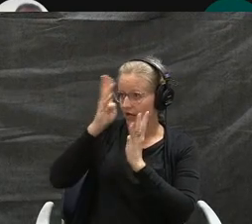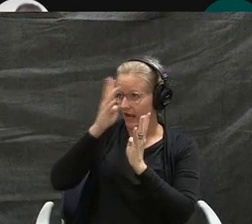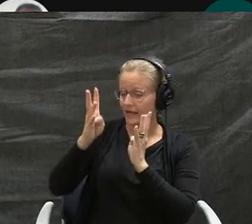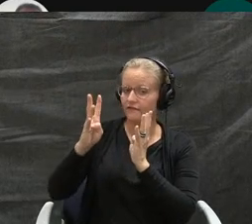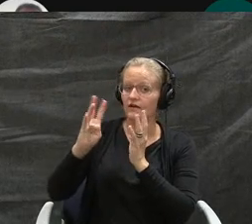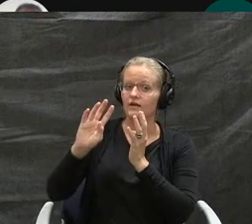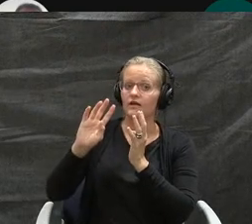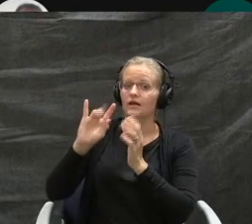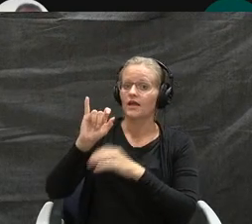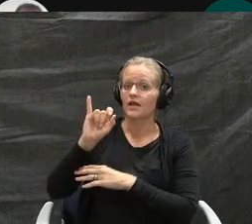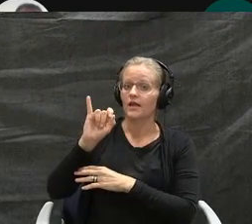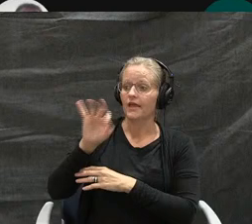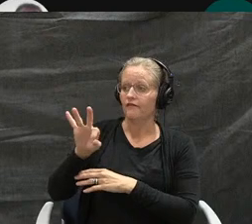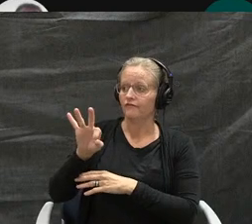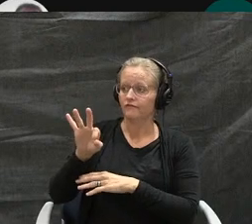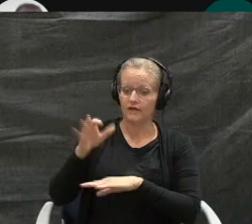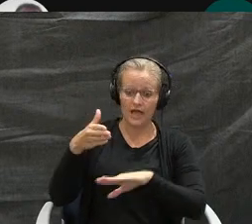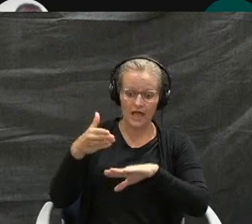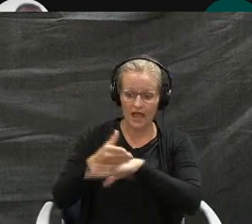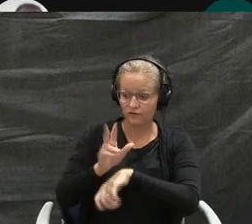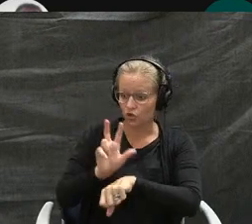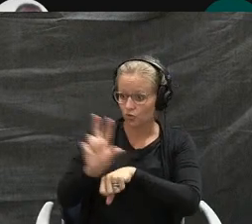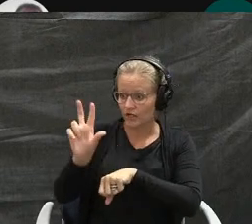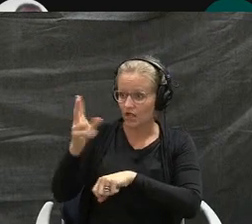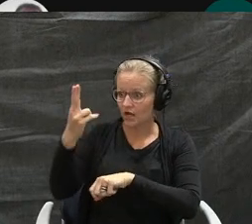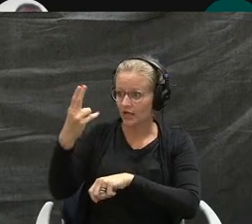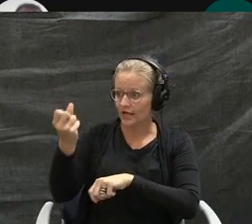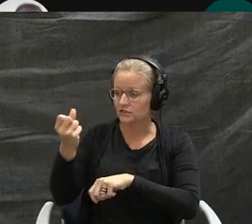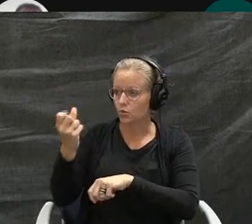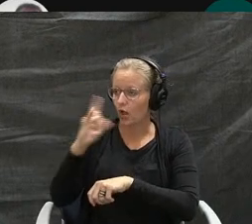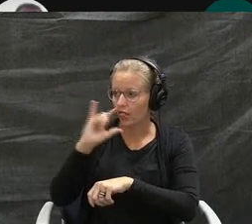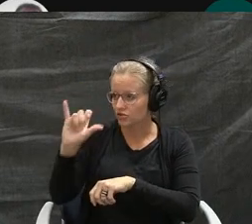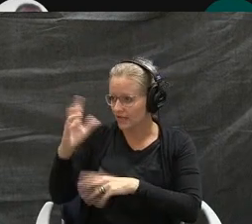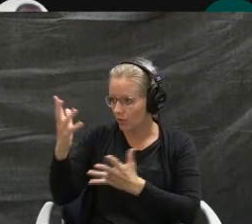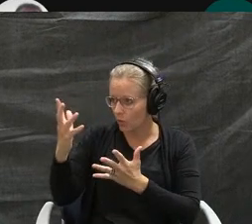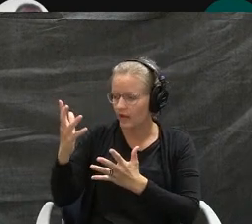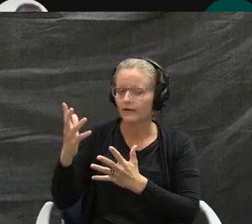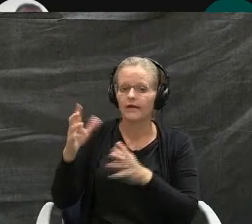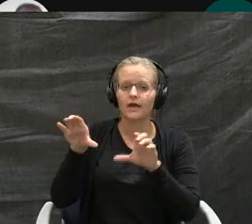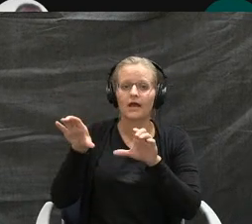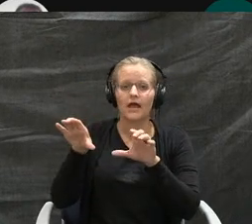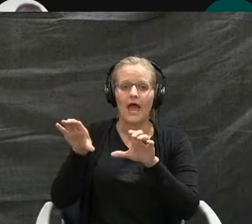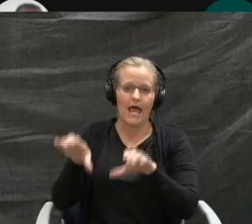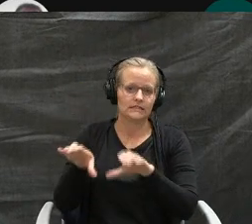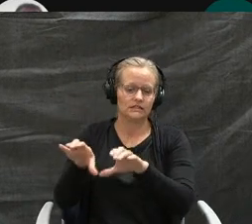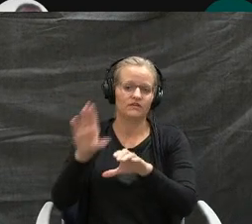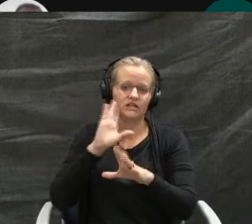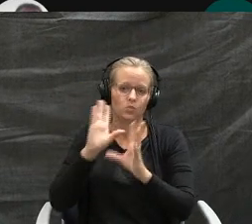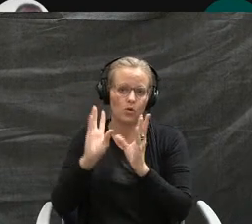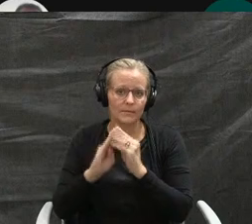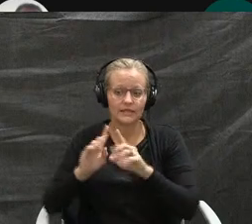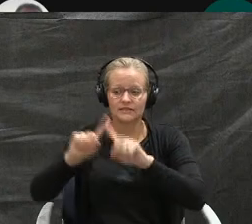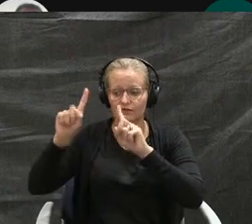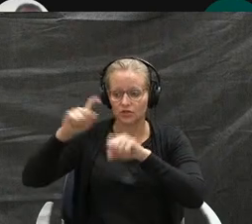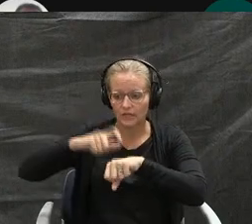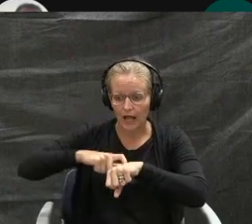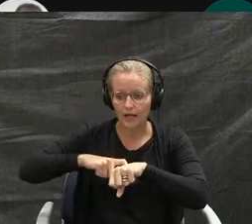happen after three o'clock about high school. How might we have activities meet at different times? And so I kind of look at